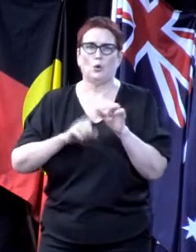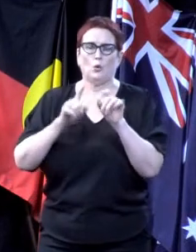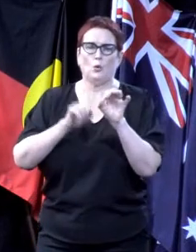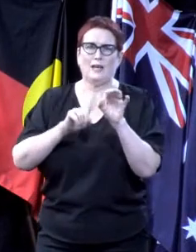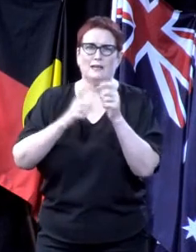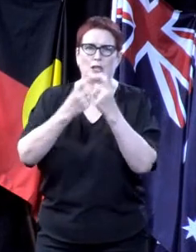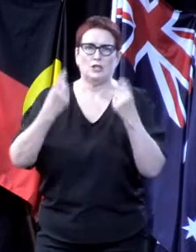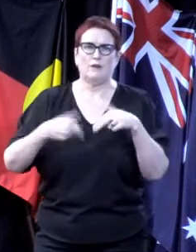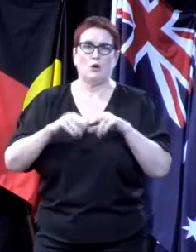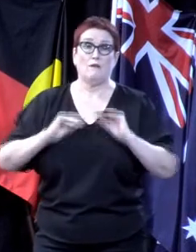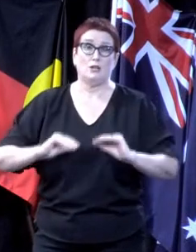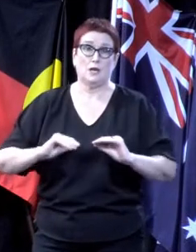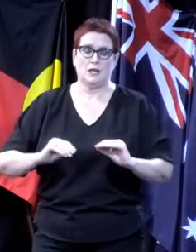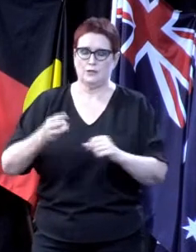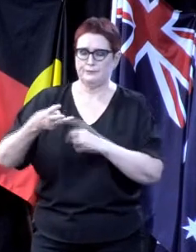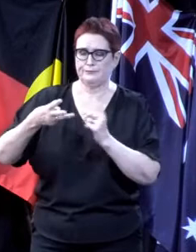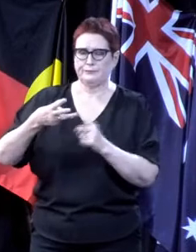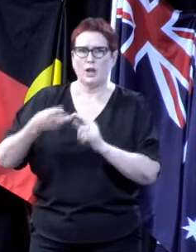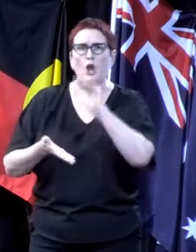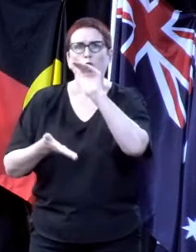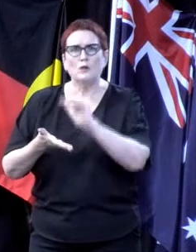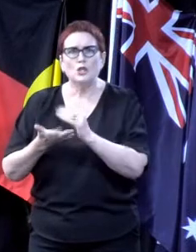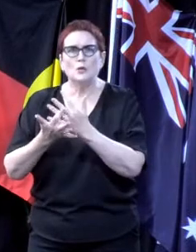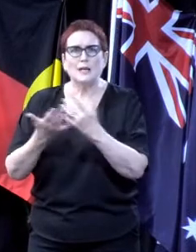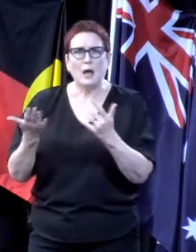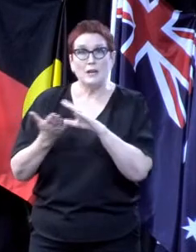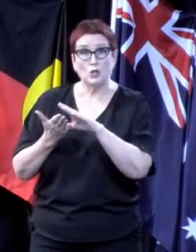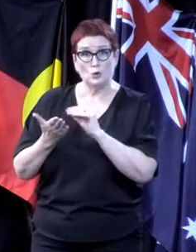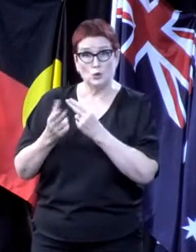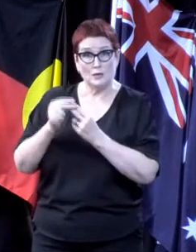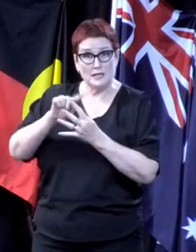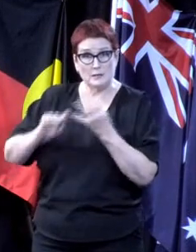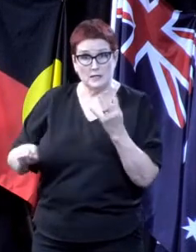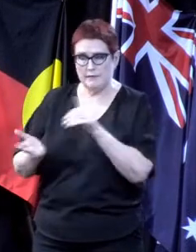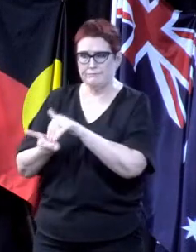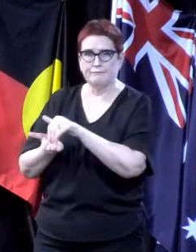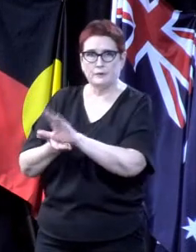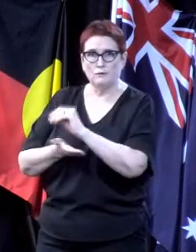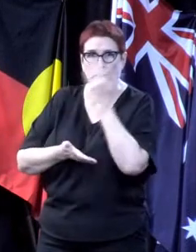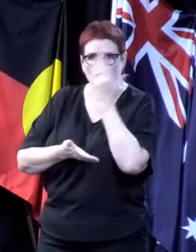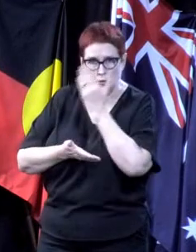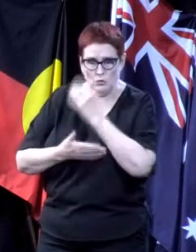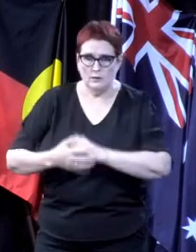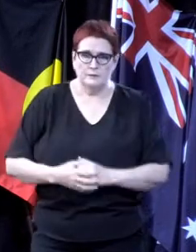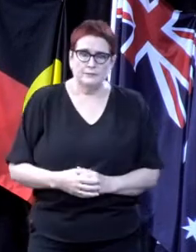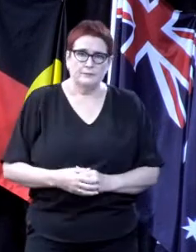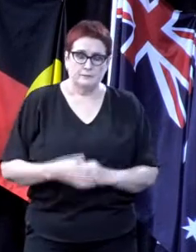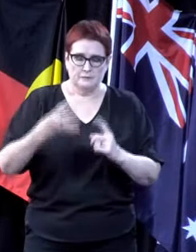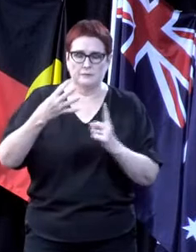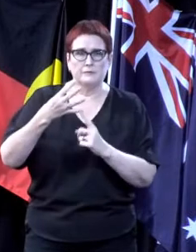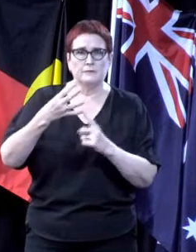decreasing the proportion of students with disability receiving a school disciplinary absence, and reducing the number